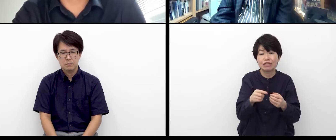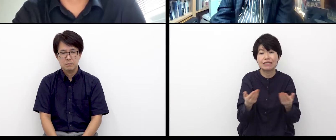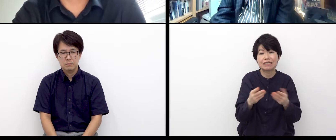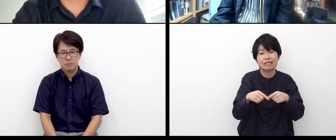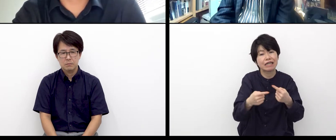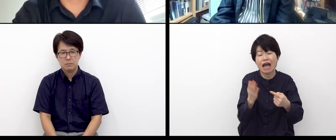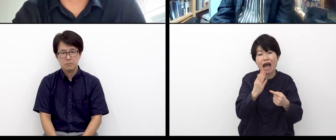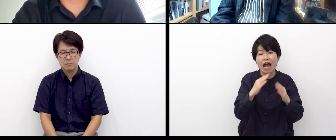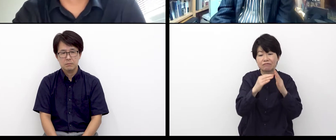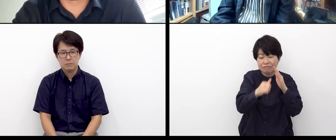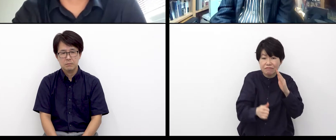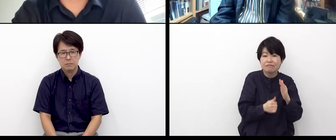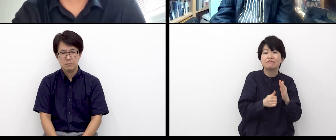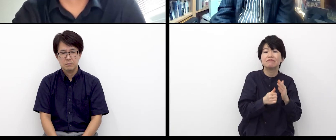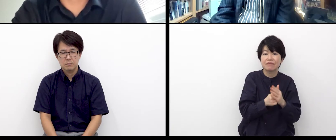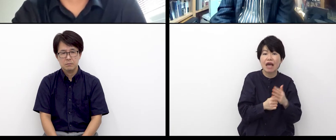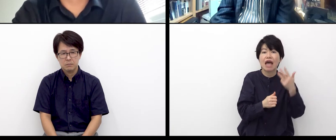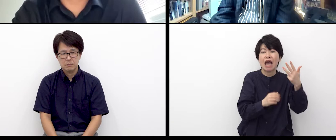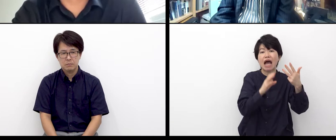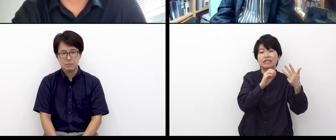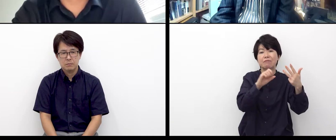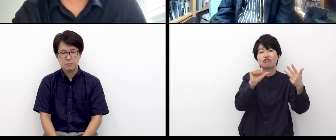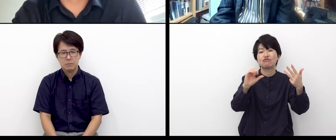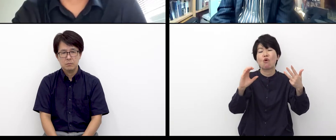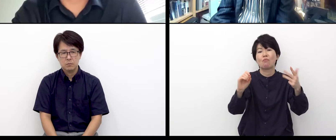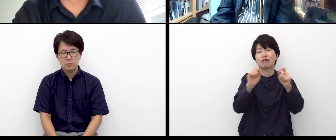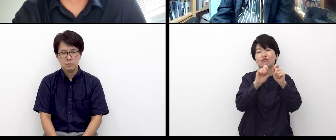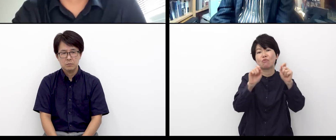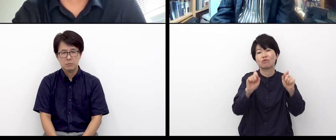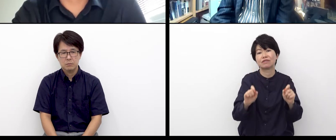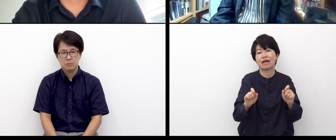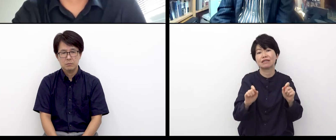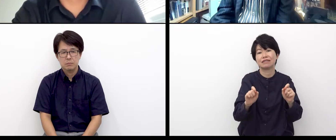Thinking of that, under this coronavirus situation,